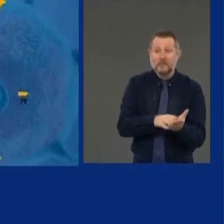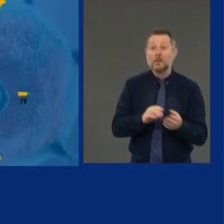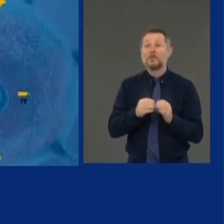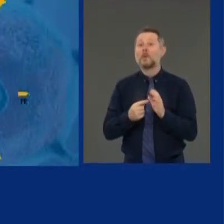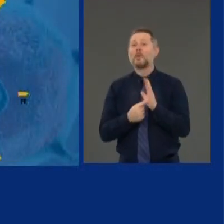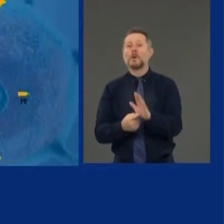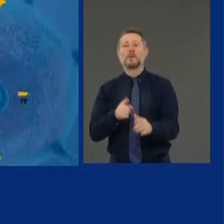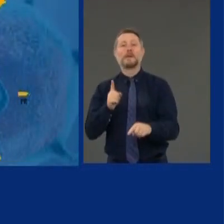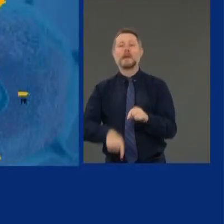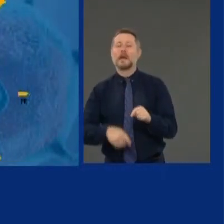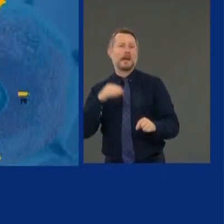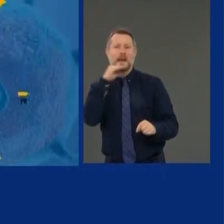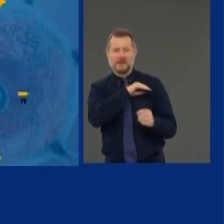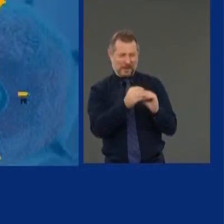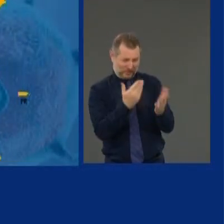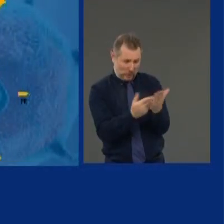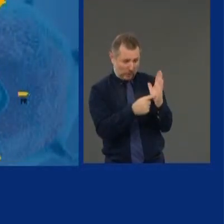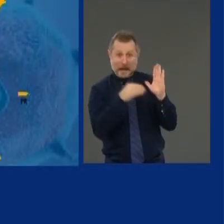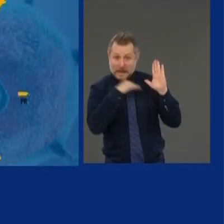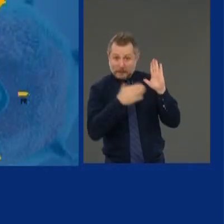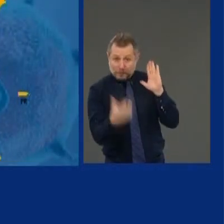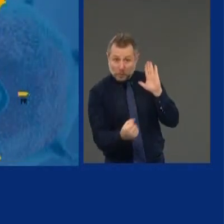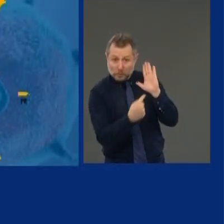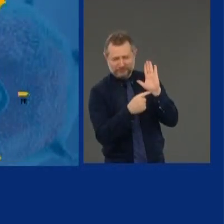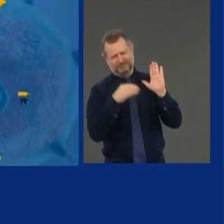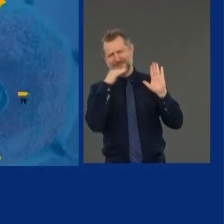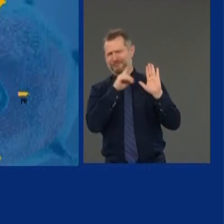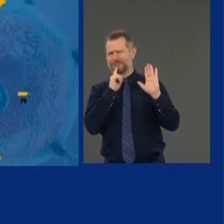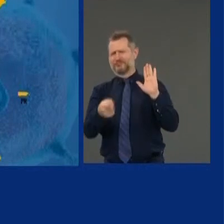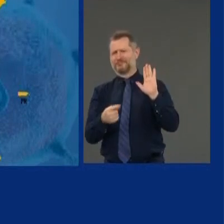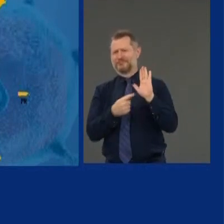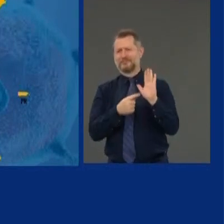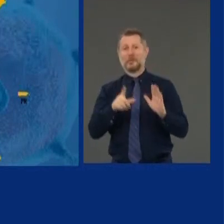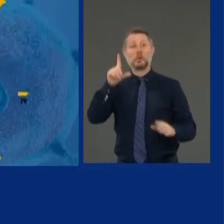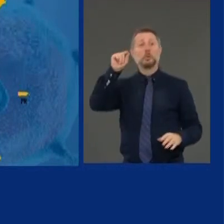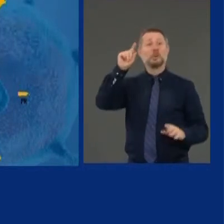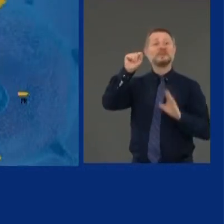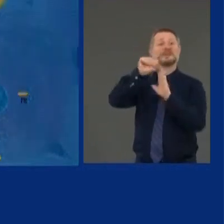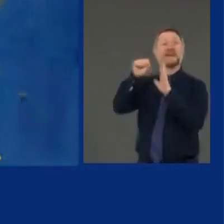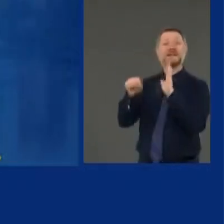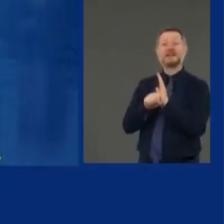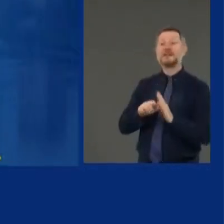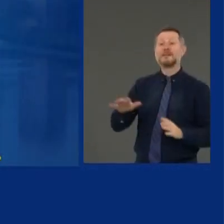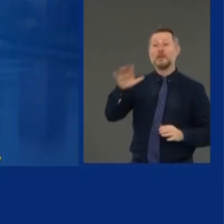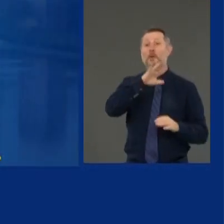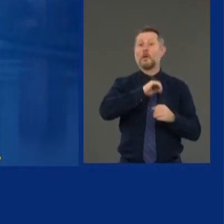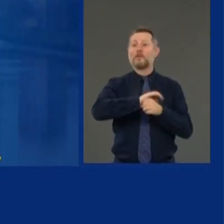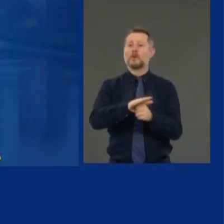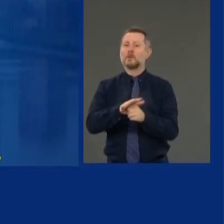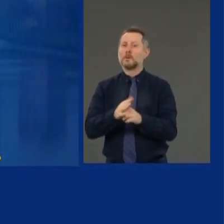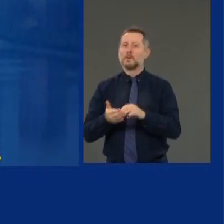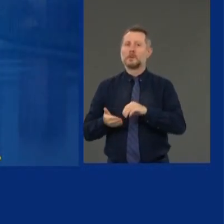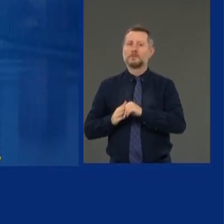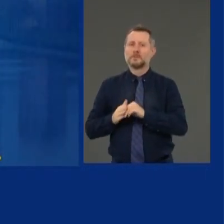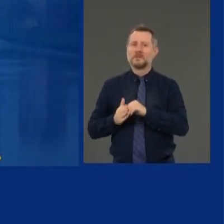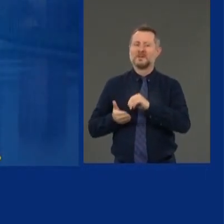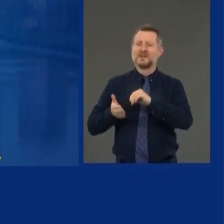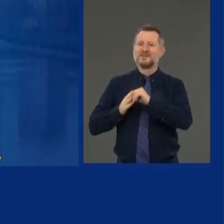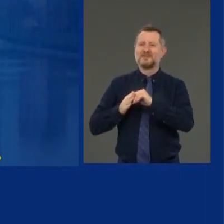NOW YOU HAVE NUMBERS. AND NUMBERS DON'T LIE.